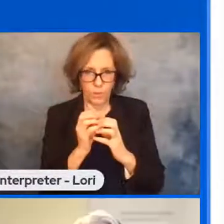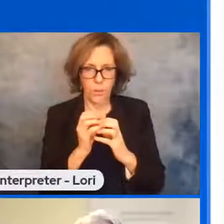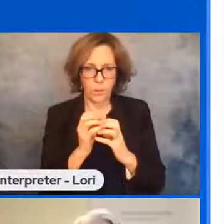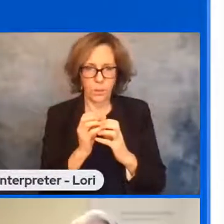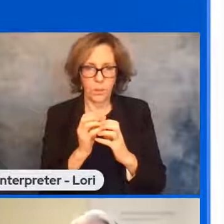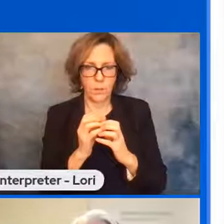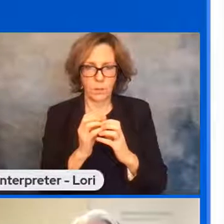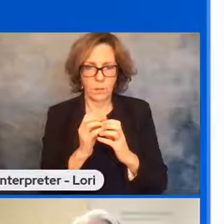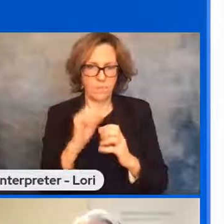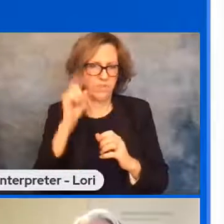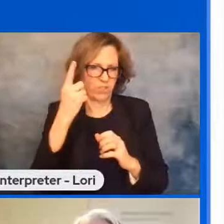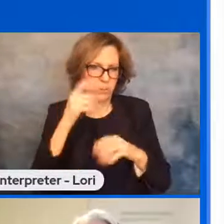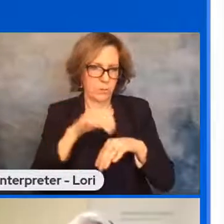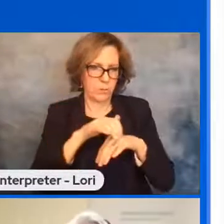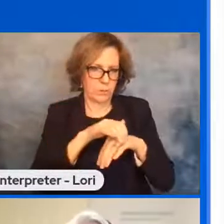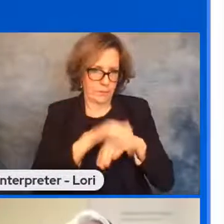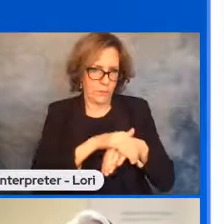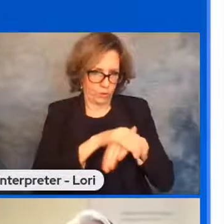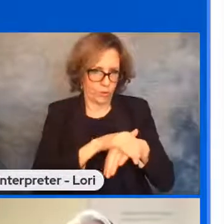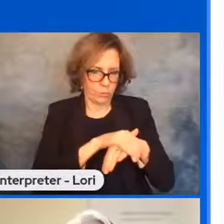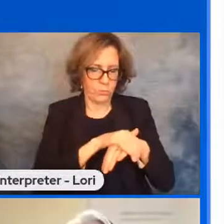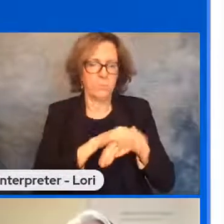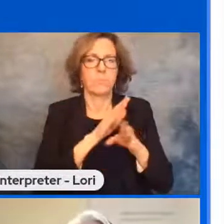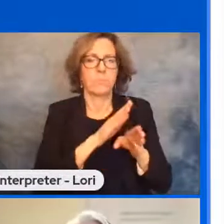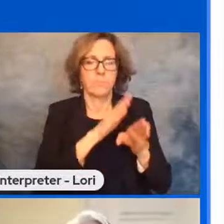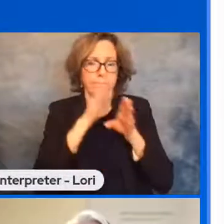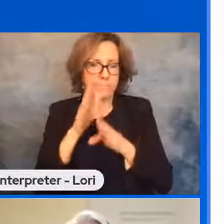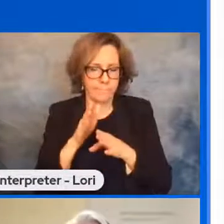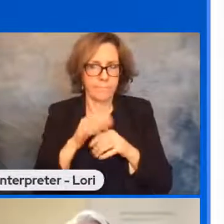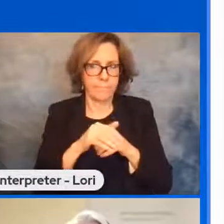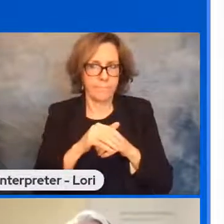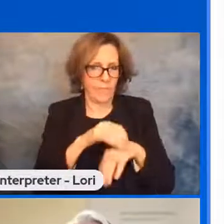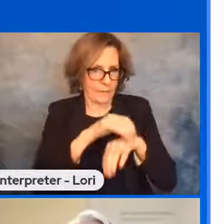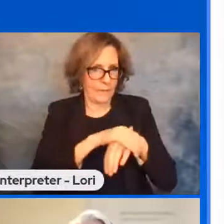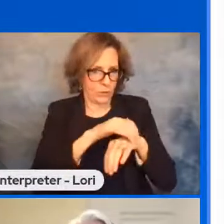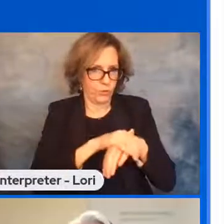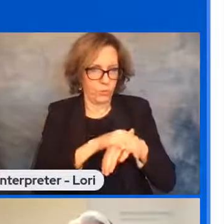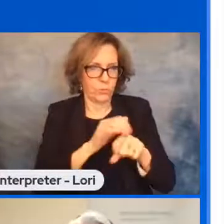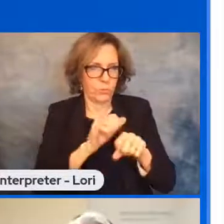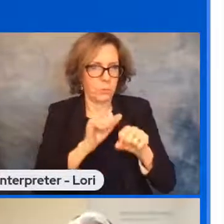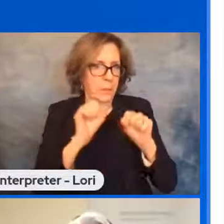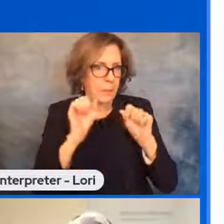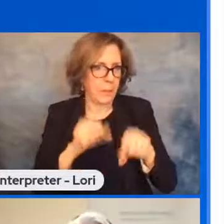there are plans for other languages in the future. In English, you can create local captions